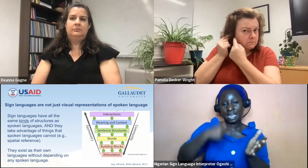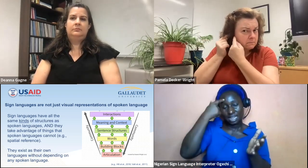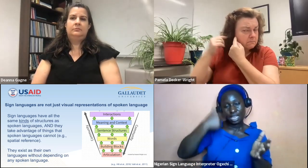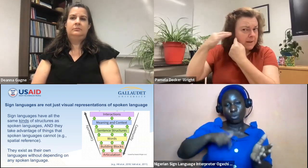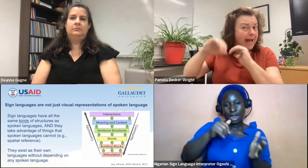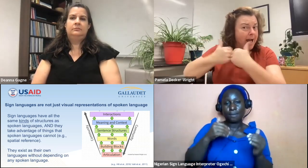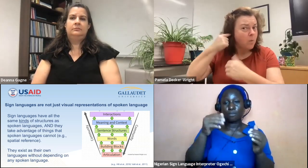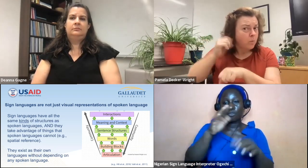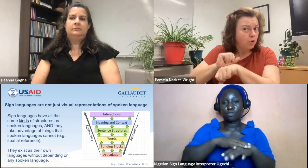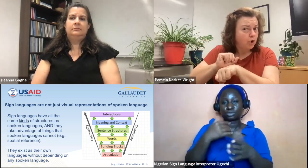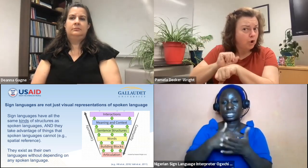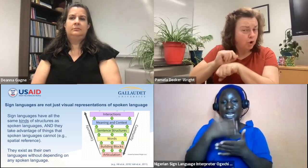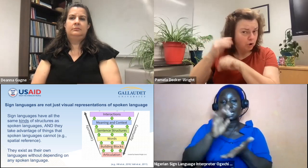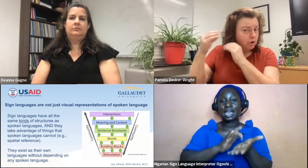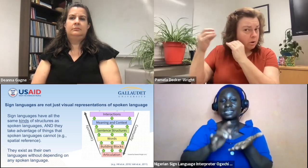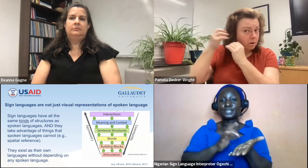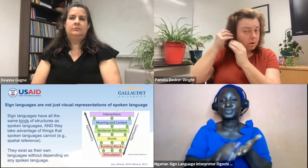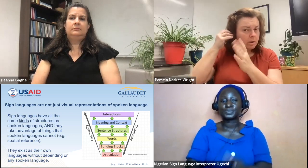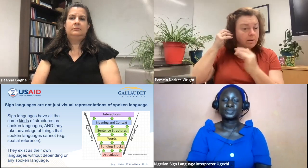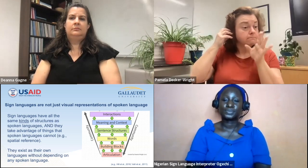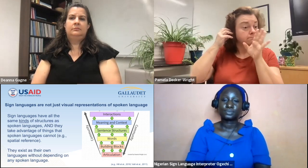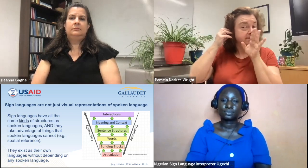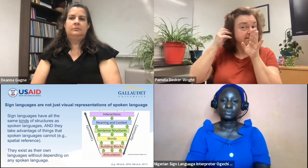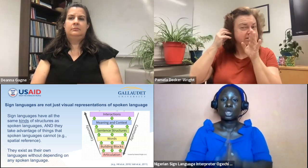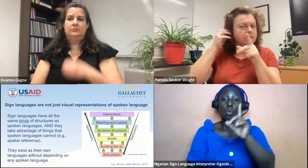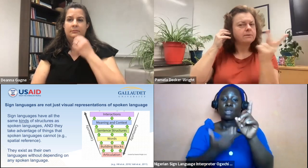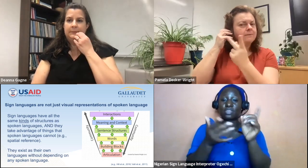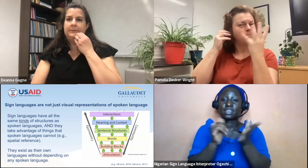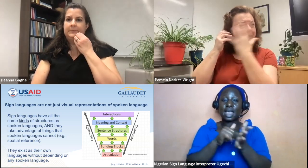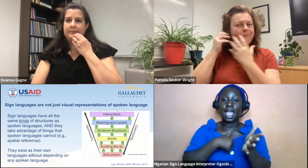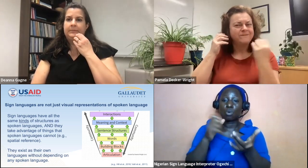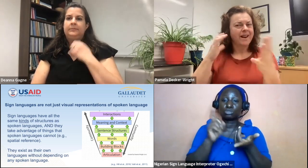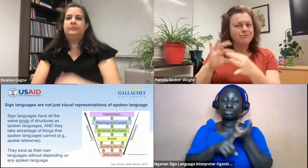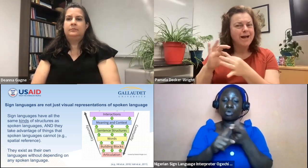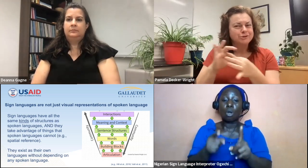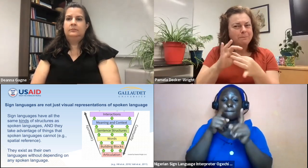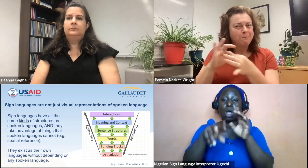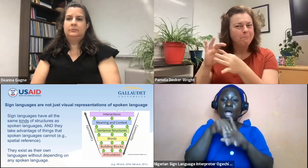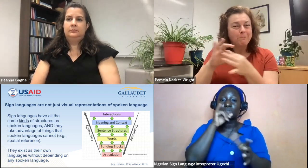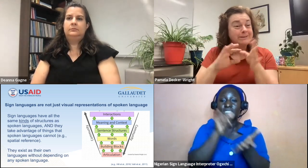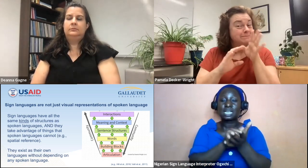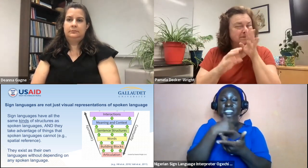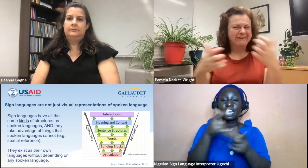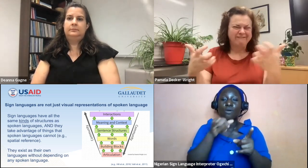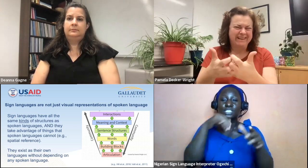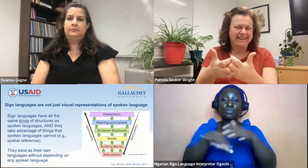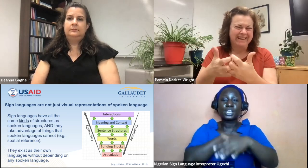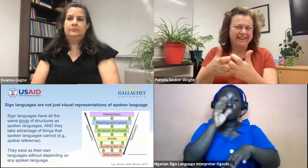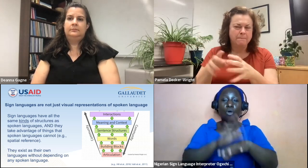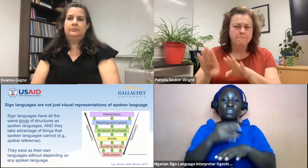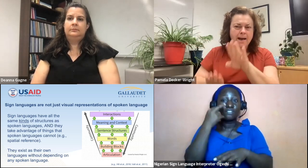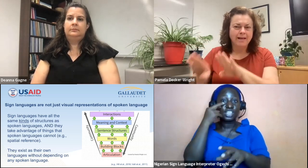needs. So auditory language is based on sound. The sound comes in, and when you speak. There's certain parts of the language that developed because